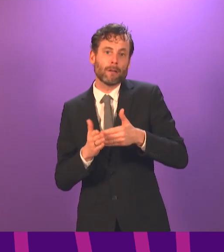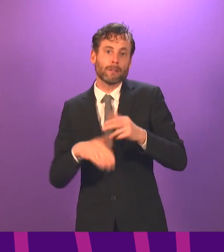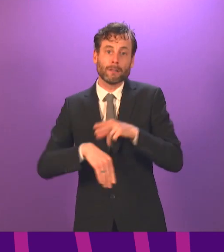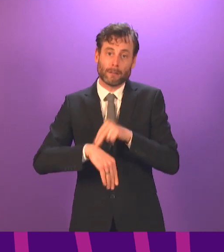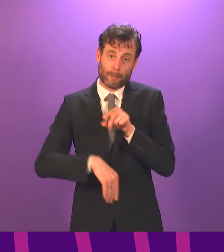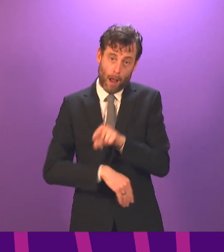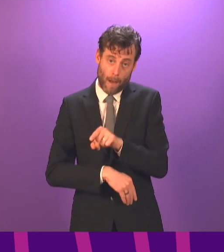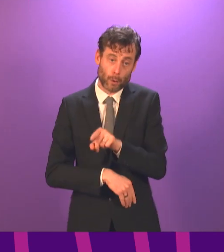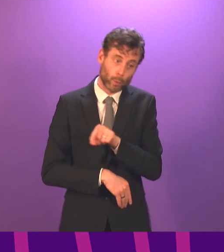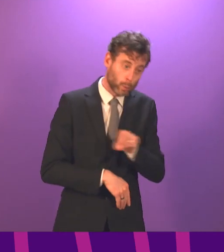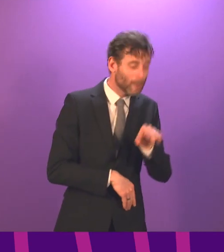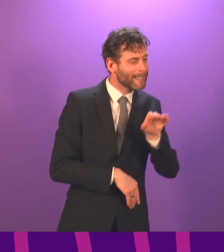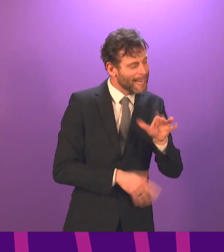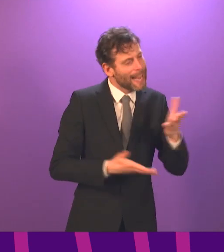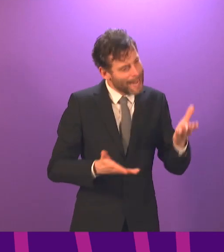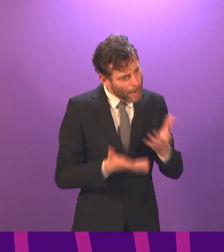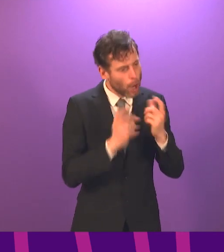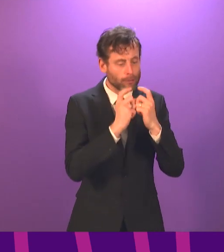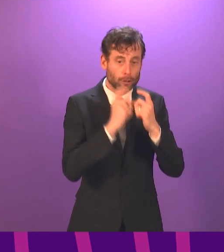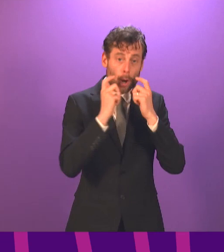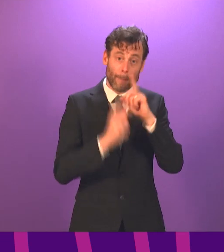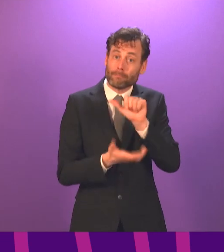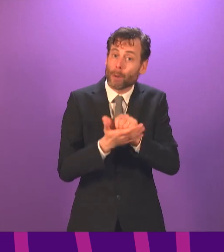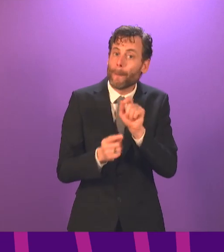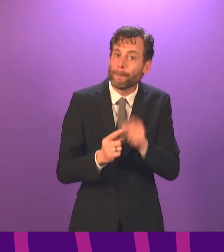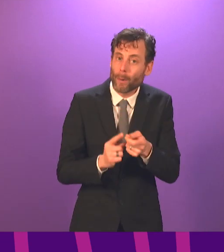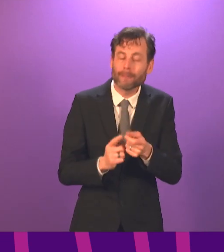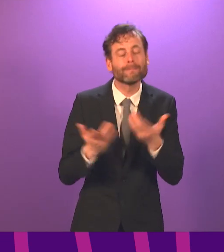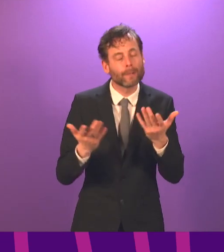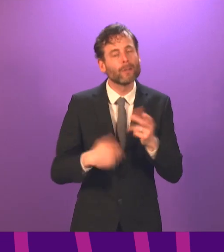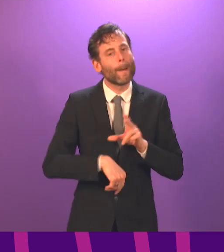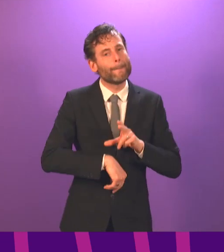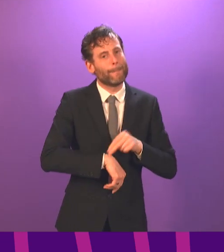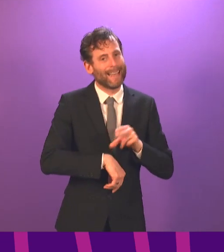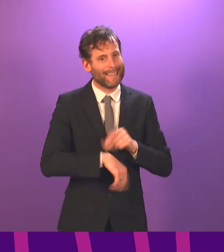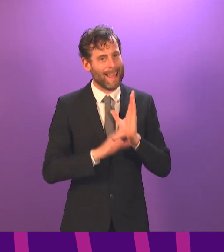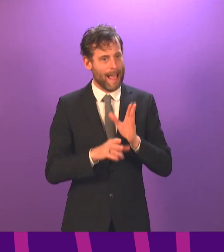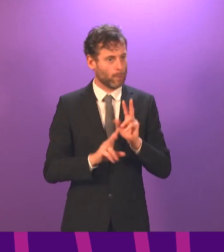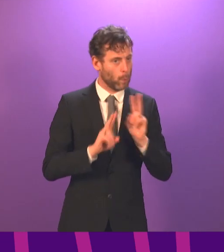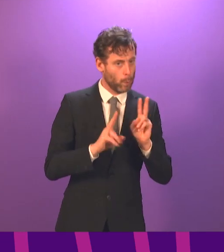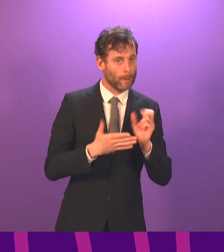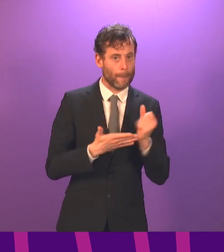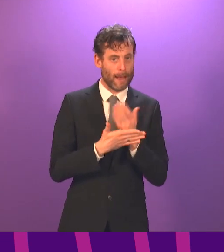encourage people to do that. Sarah Boyack makes a valid point on that, however, and the police will have a role to play in the election in that regard.